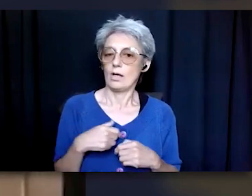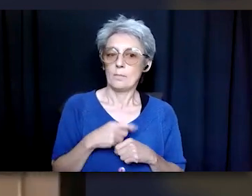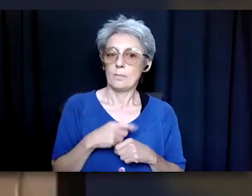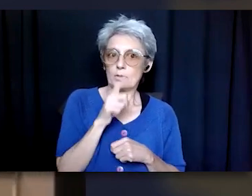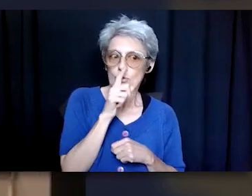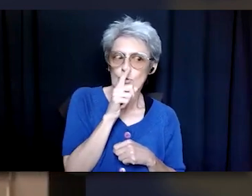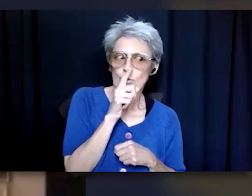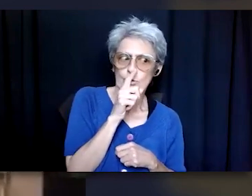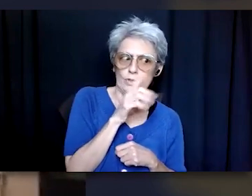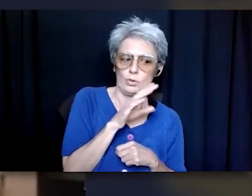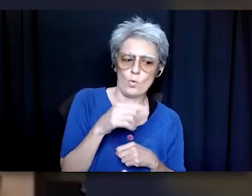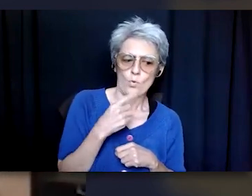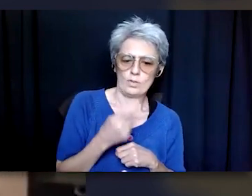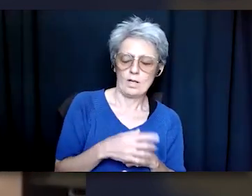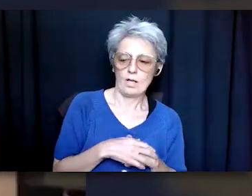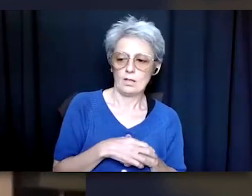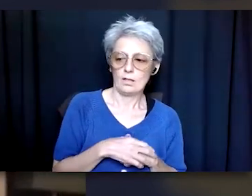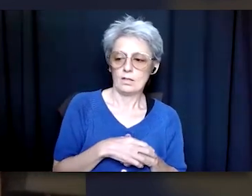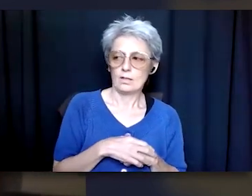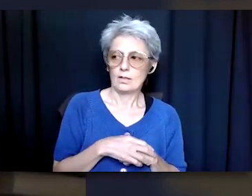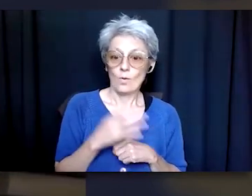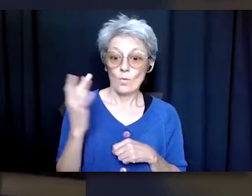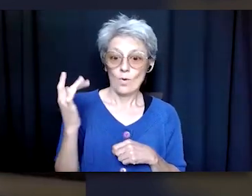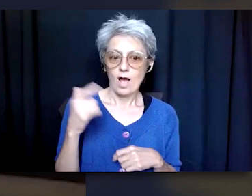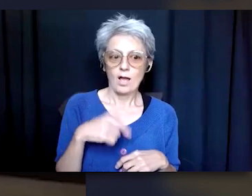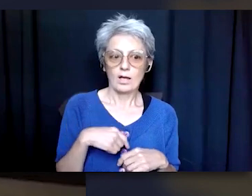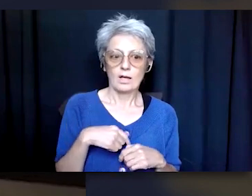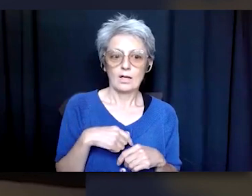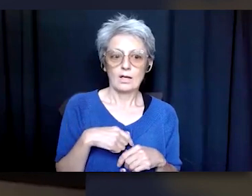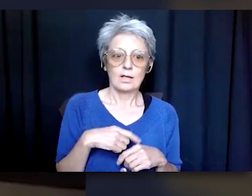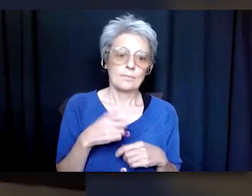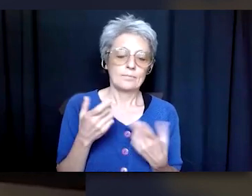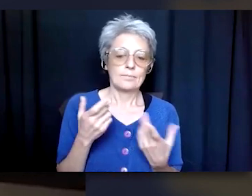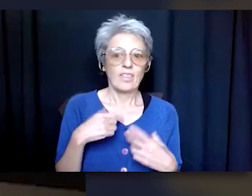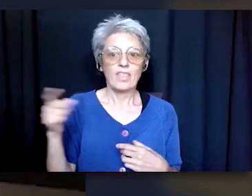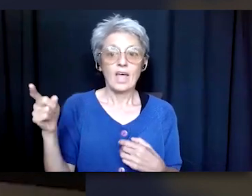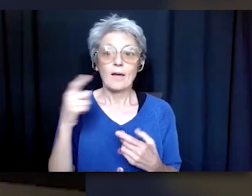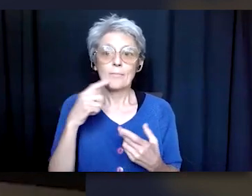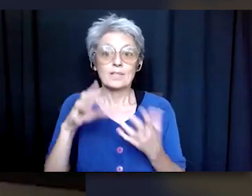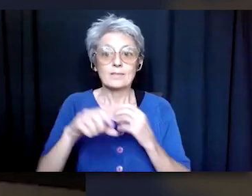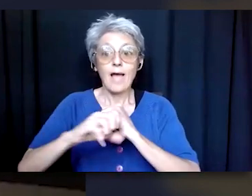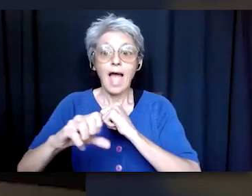have you seen this disrupting amazing suit? Look at this." And so everyone is like, "Yay!"